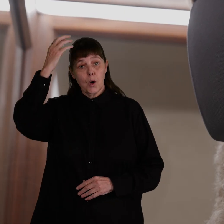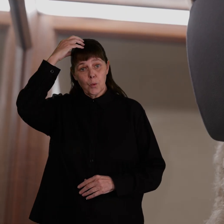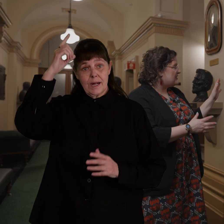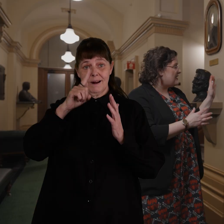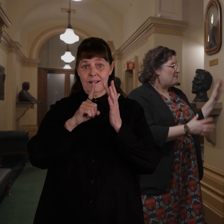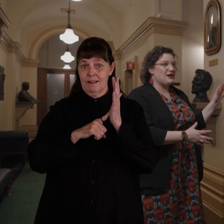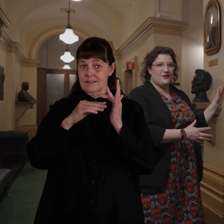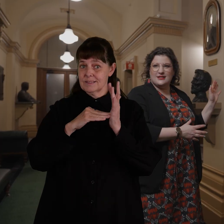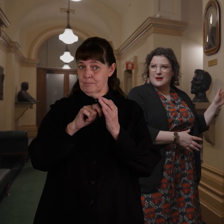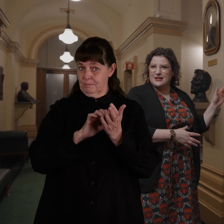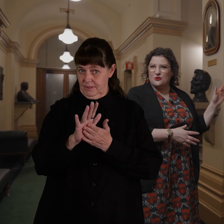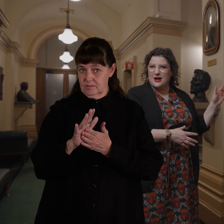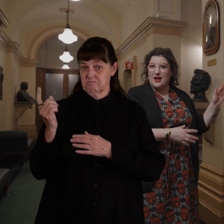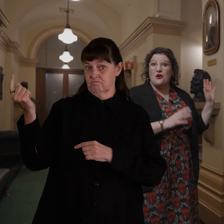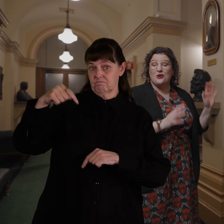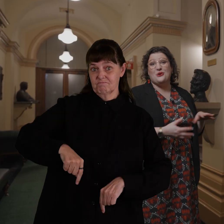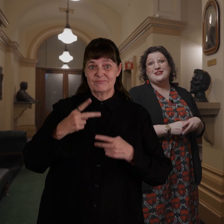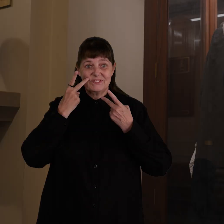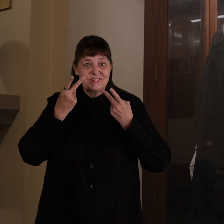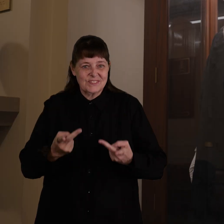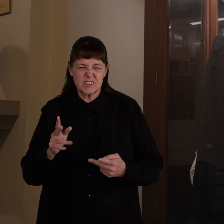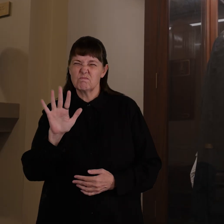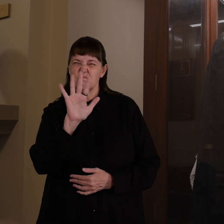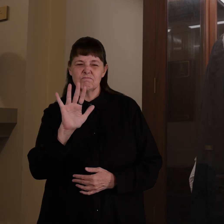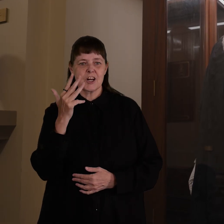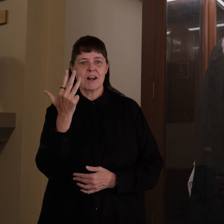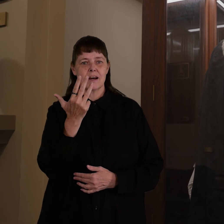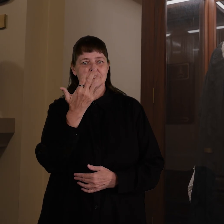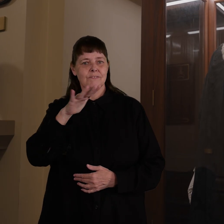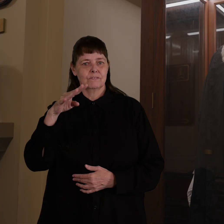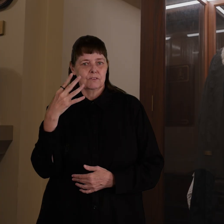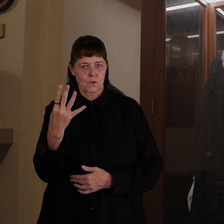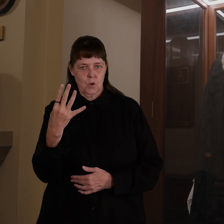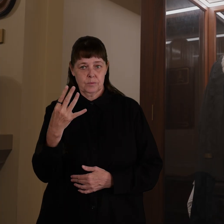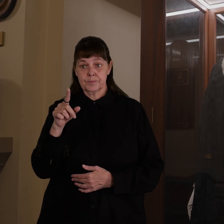purchased and paid for the speaker to wear when Queen Elizabeth came to visit in 1954.